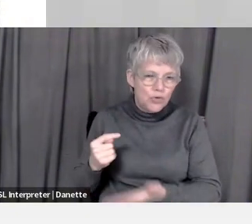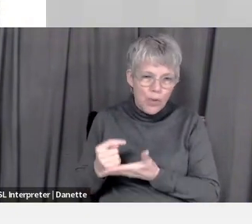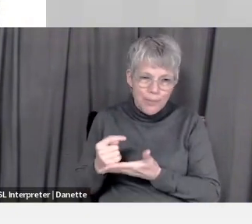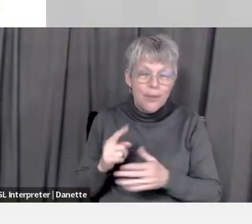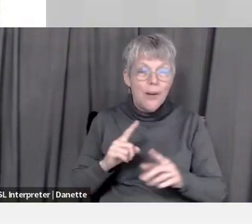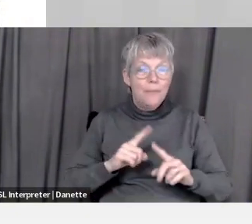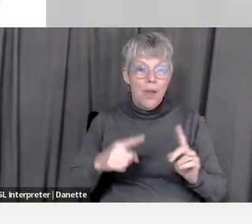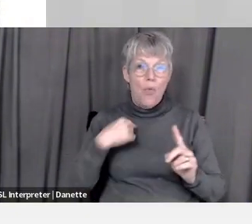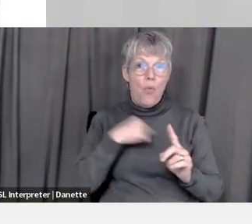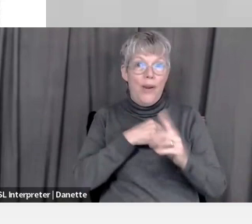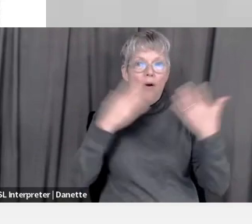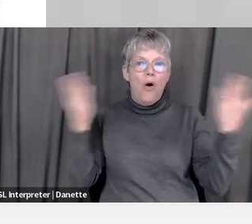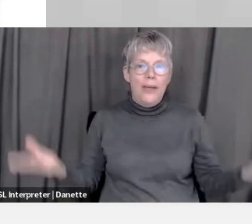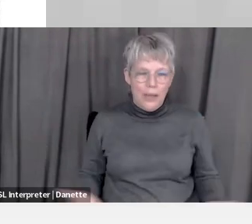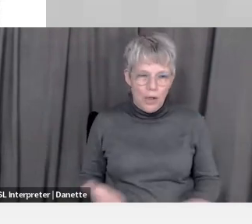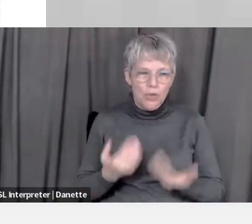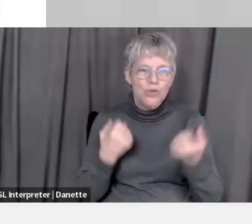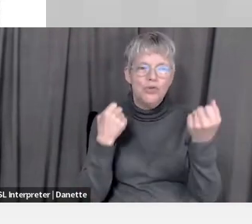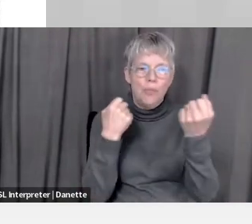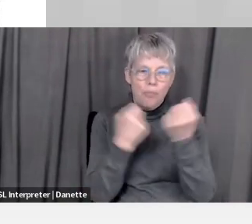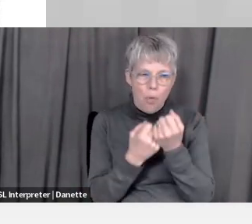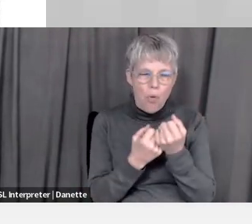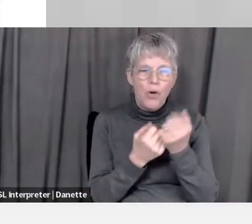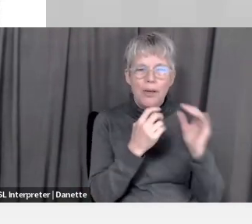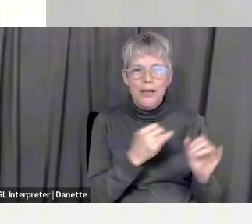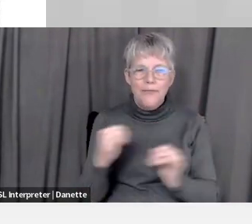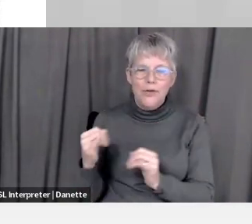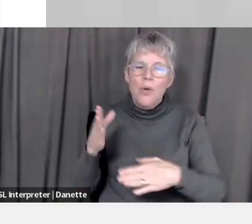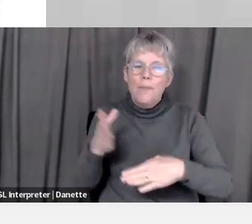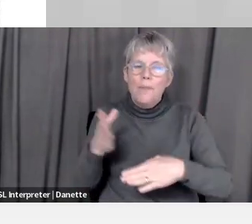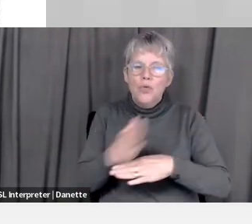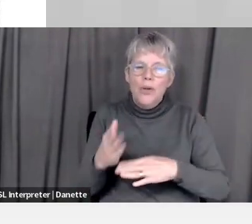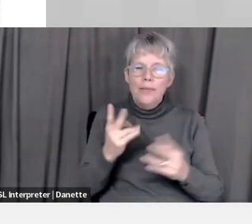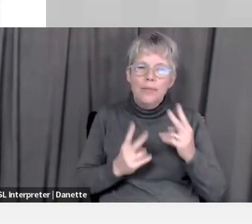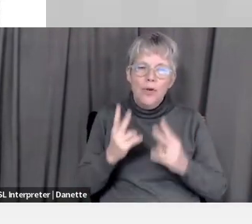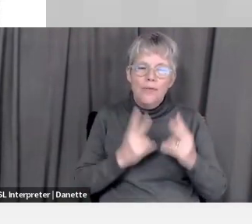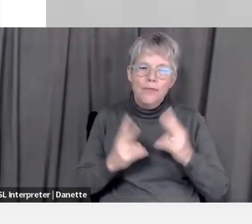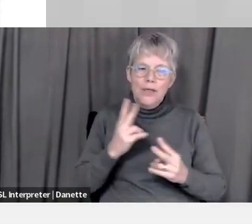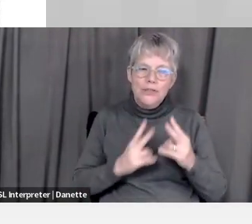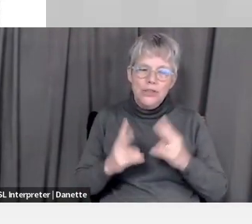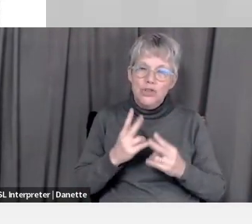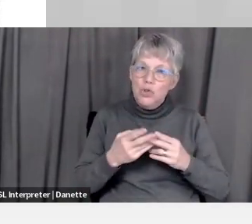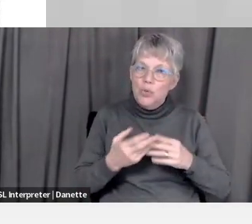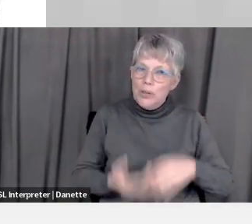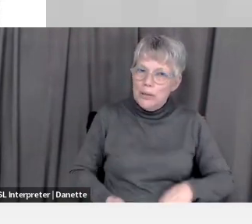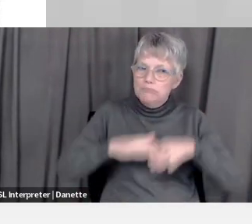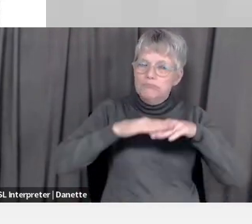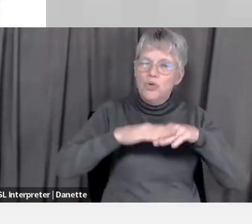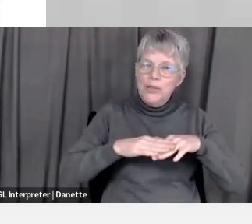And so that's where we are here to help support individuals between visits to increase their chance of returning to treatment.